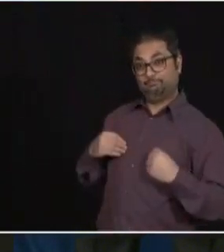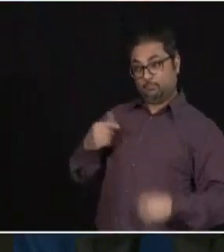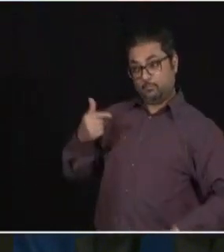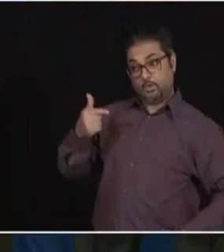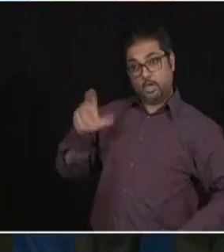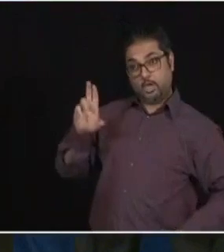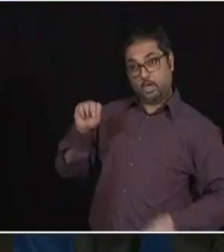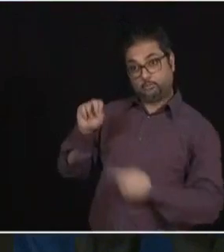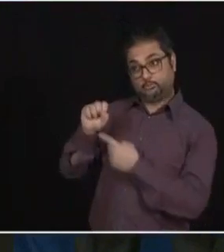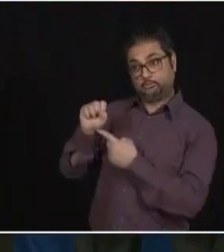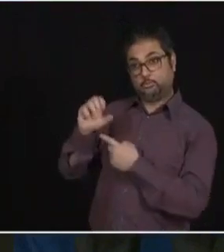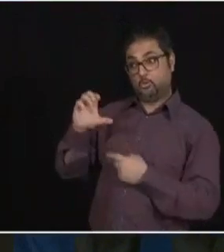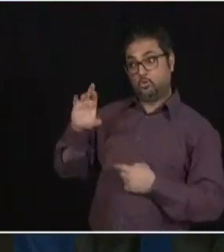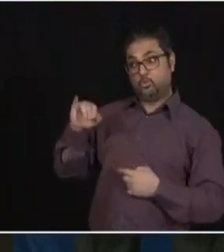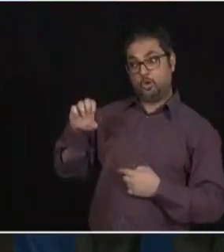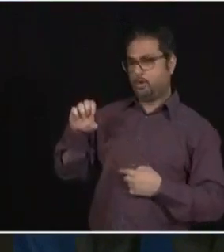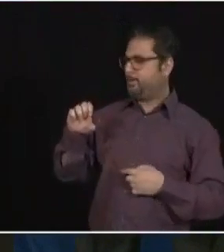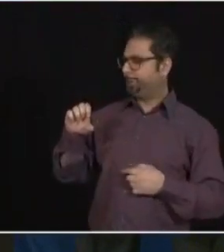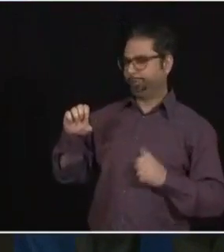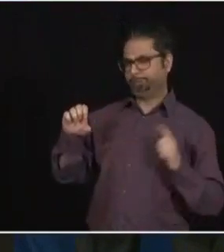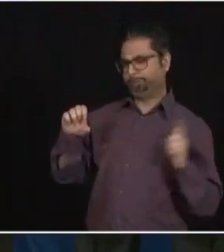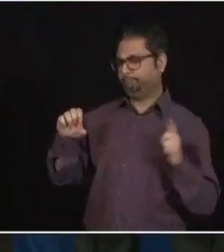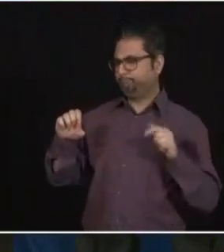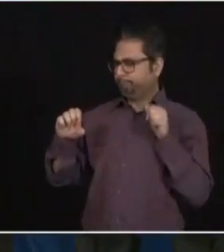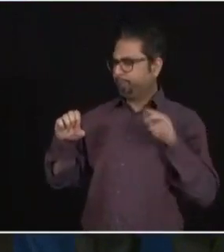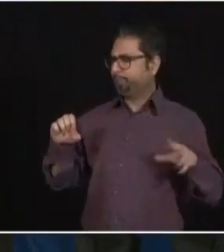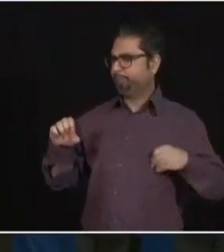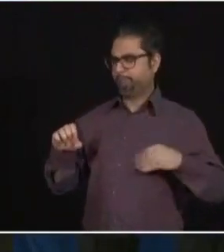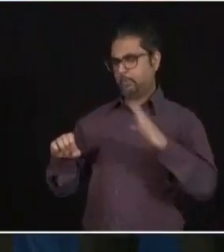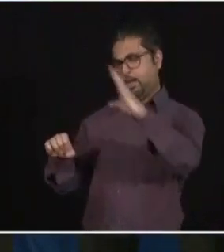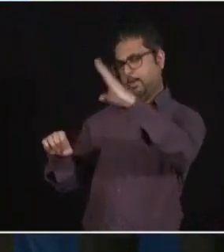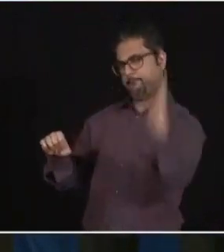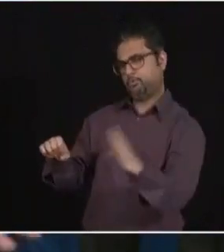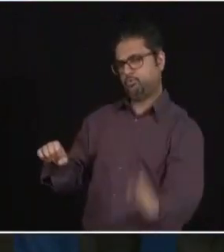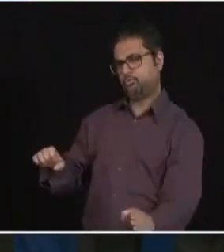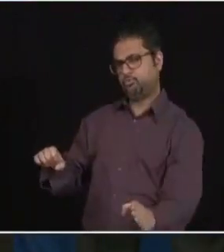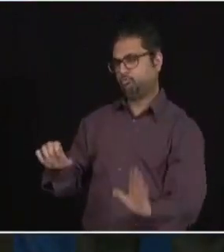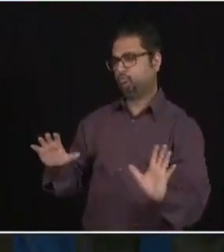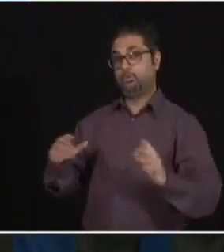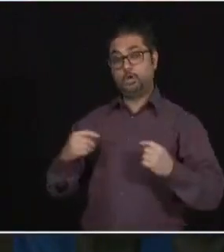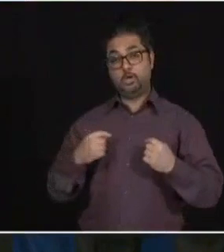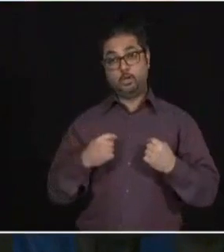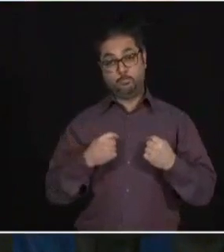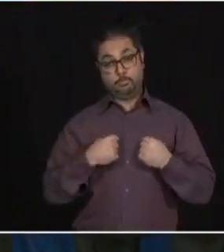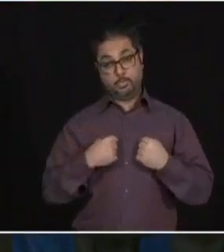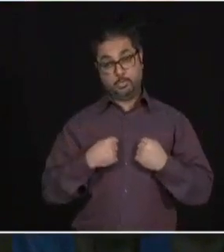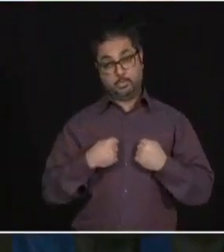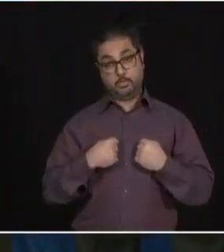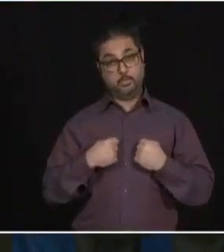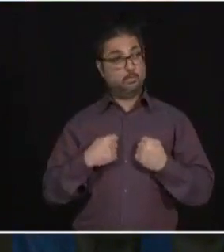now, not ever. Of all people, myself, I know our Solicitor General behind me,